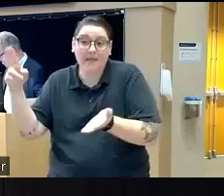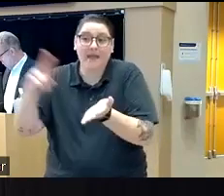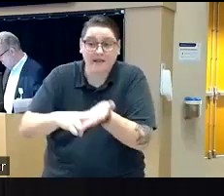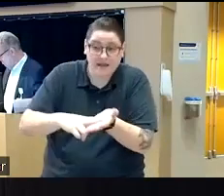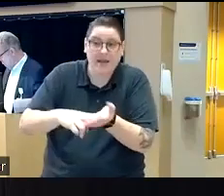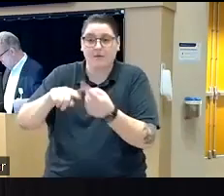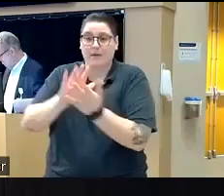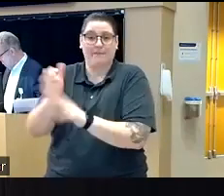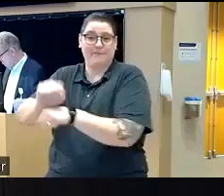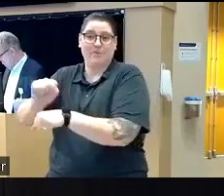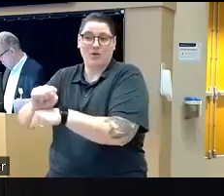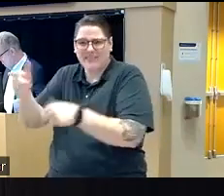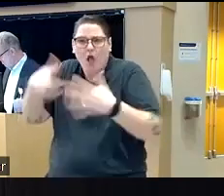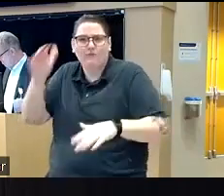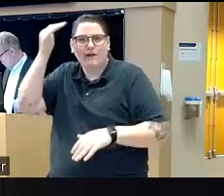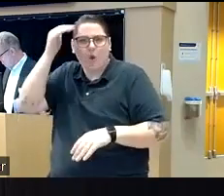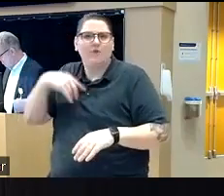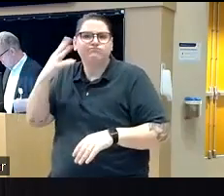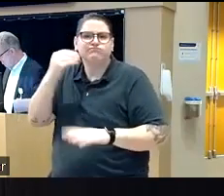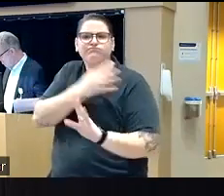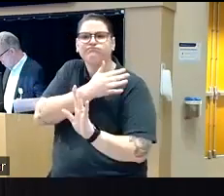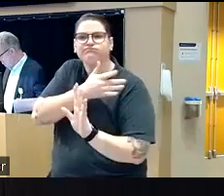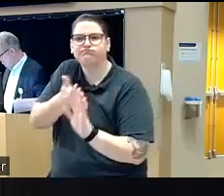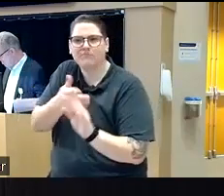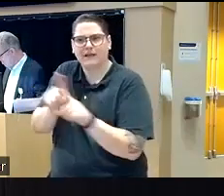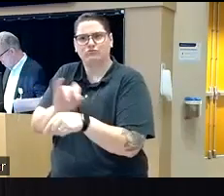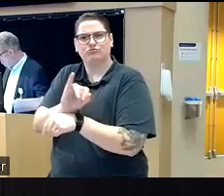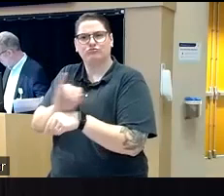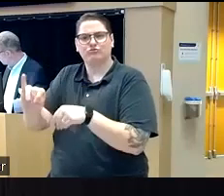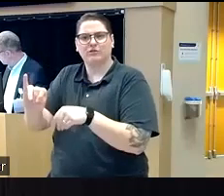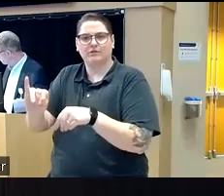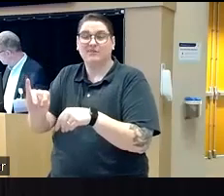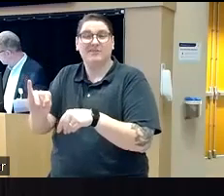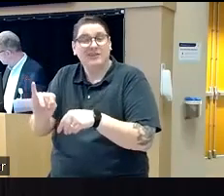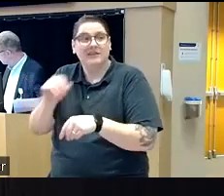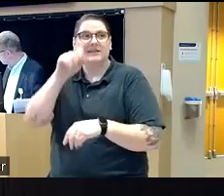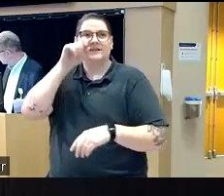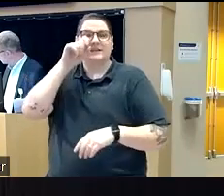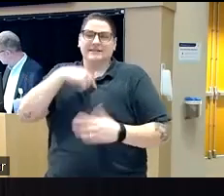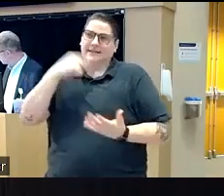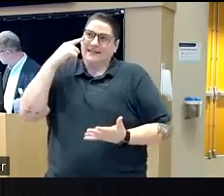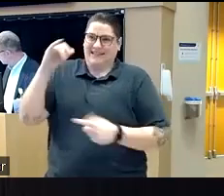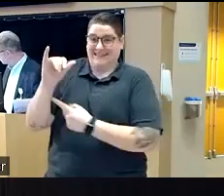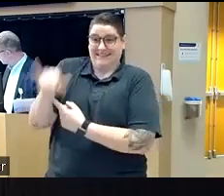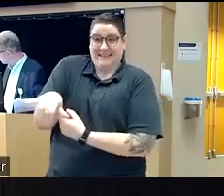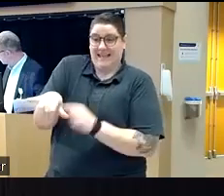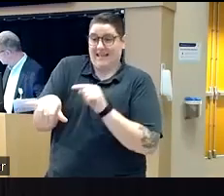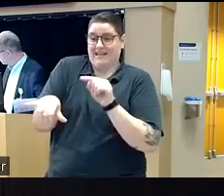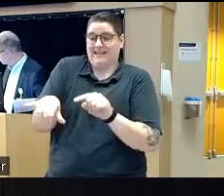an employee of the U of R so in that way I think that it's I think that it's really um